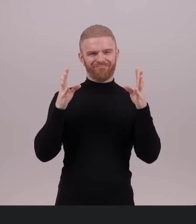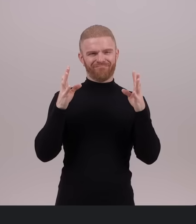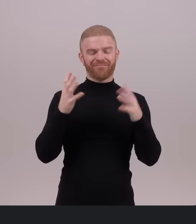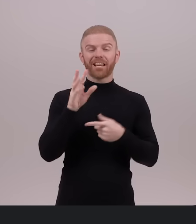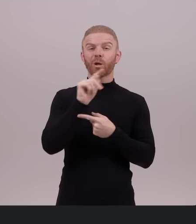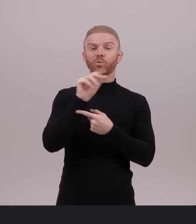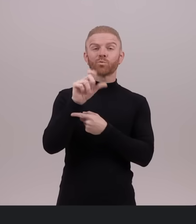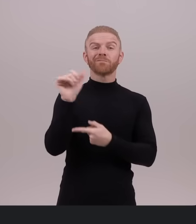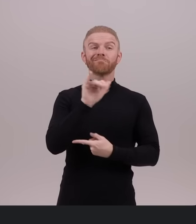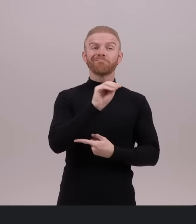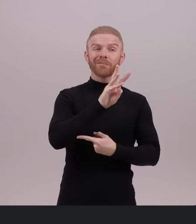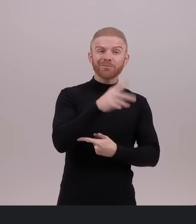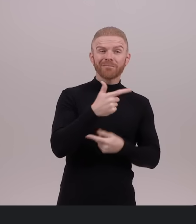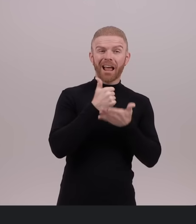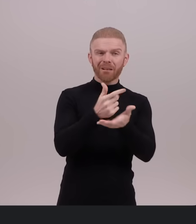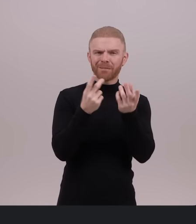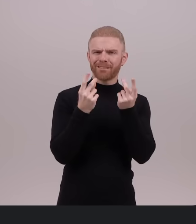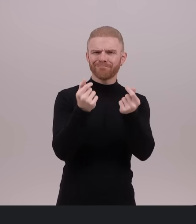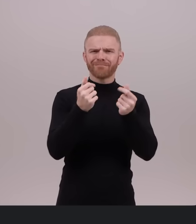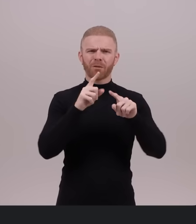to help you quickly and reliably implement